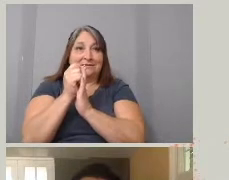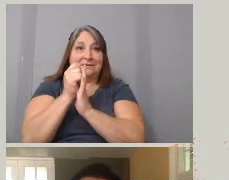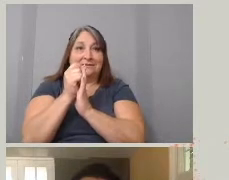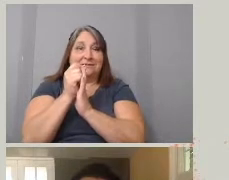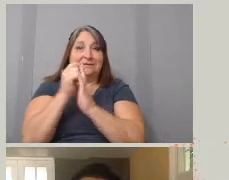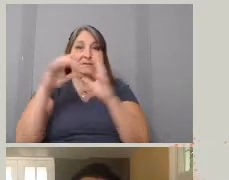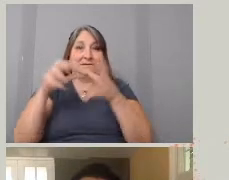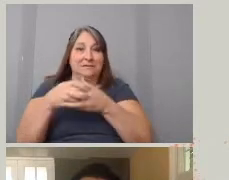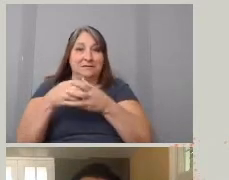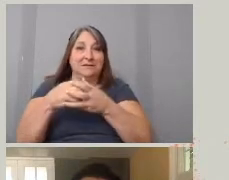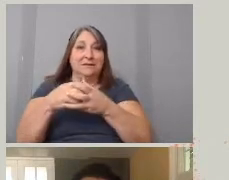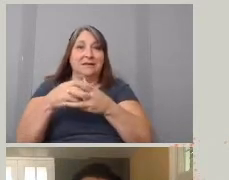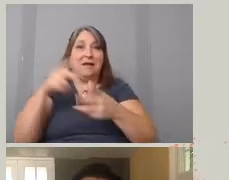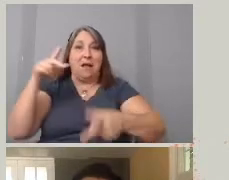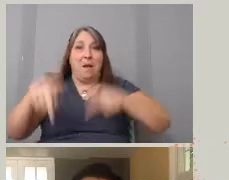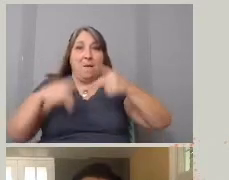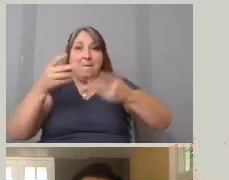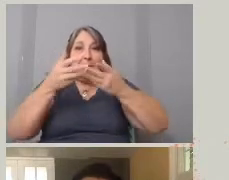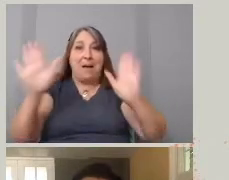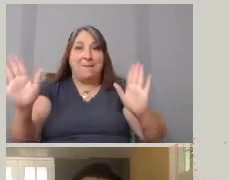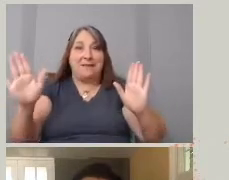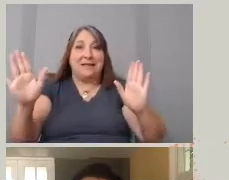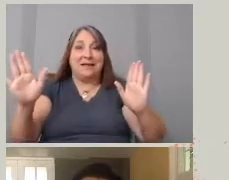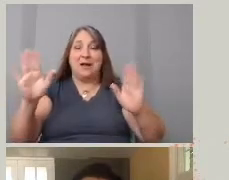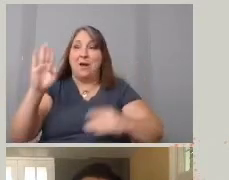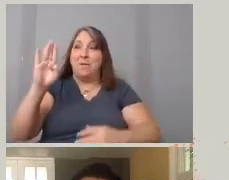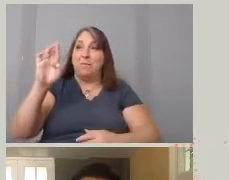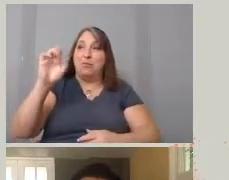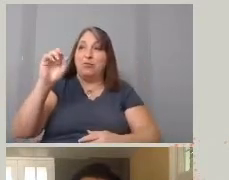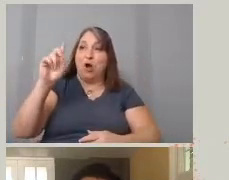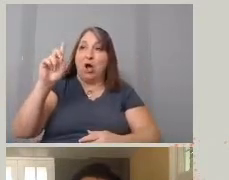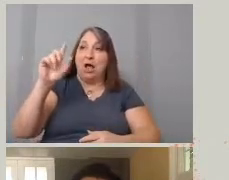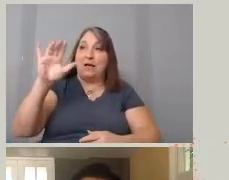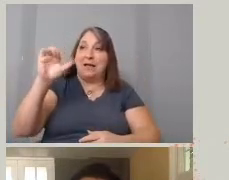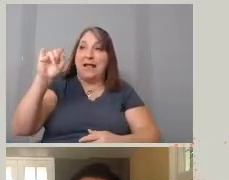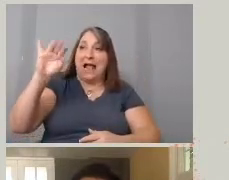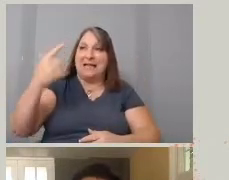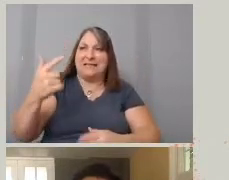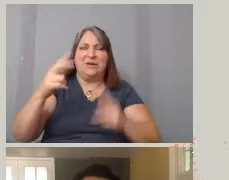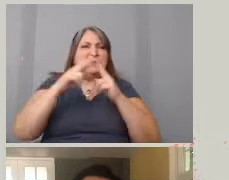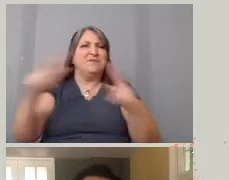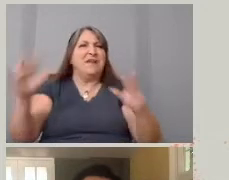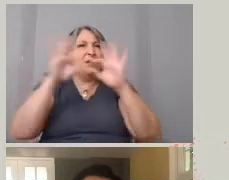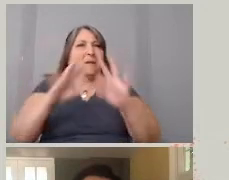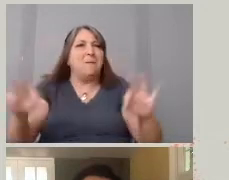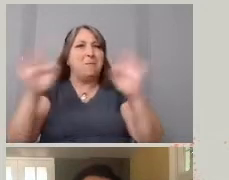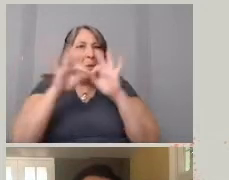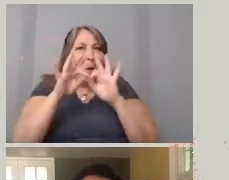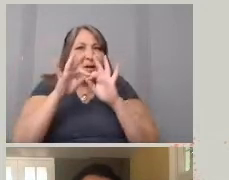public broadcasting was terrifically important. And it was important not only